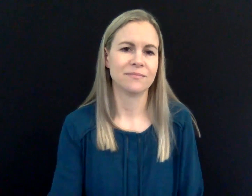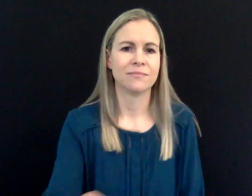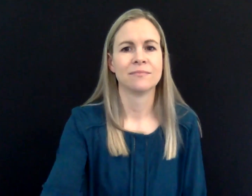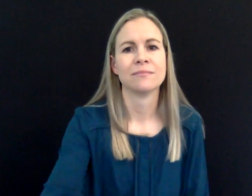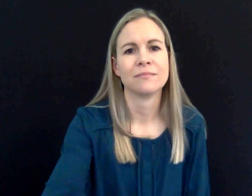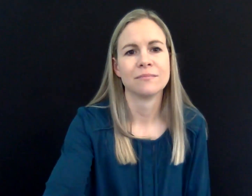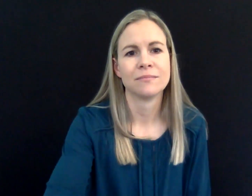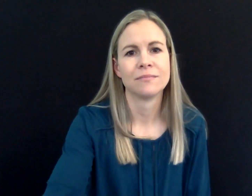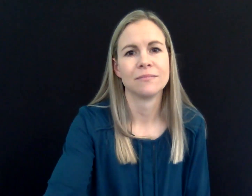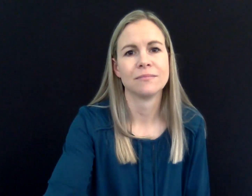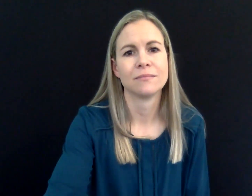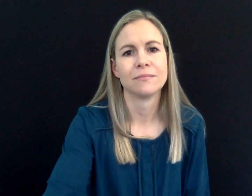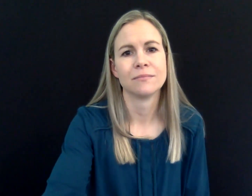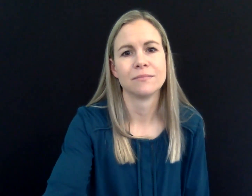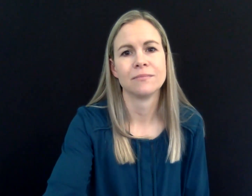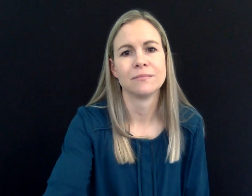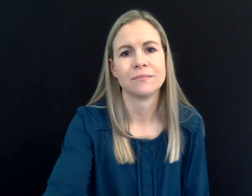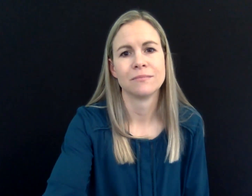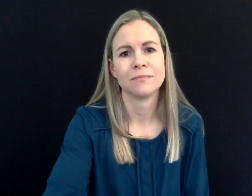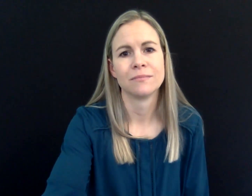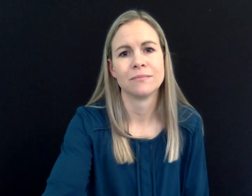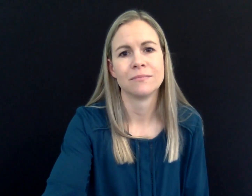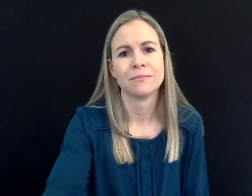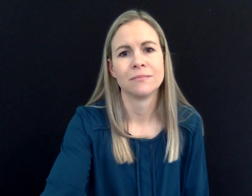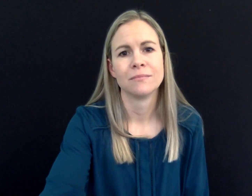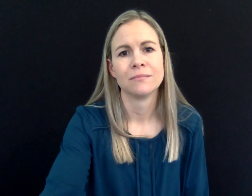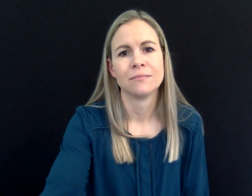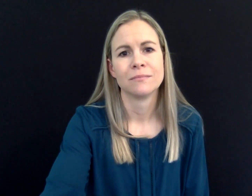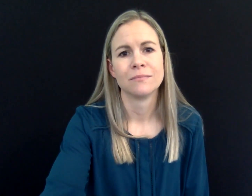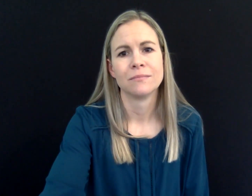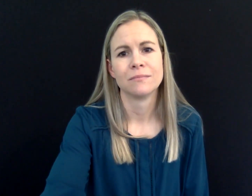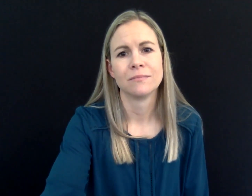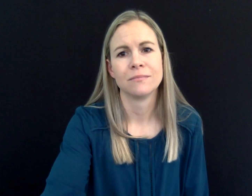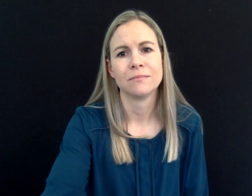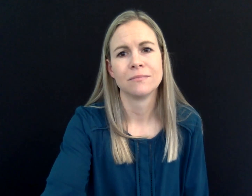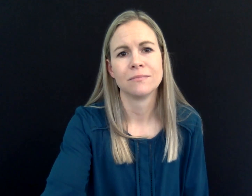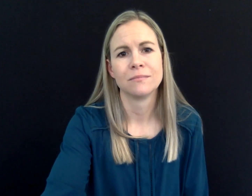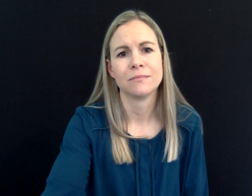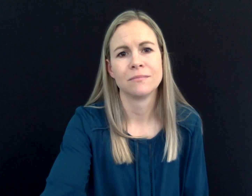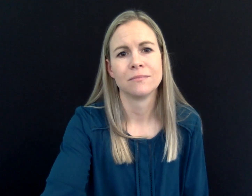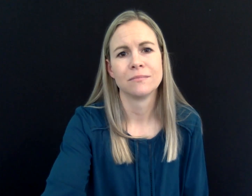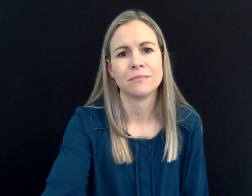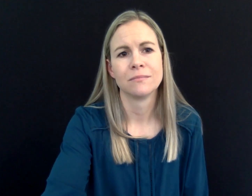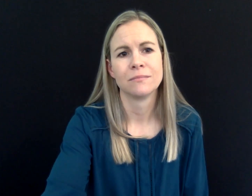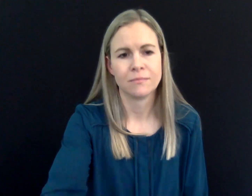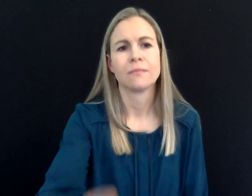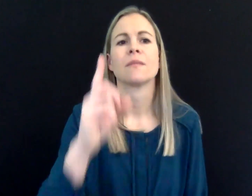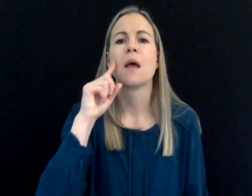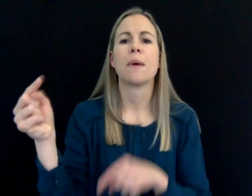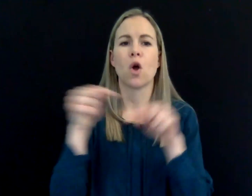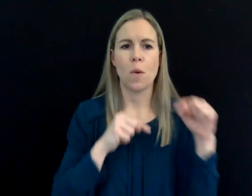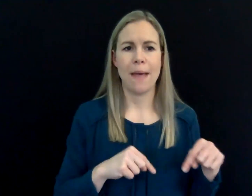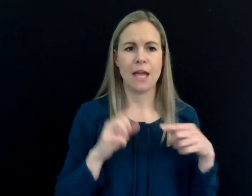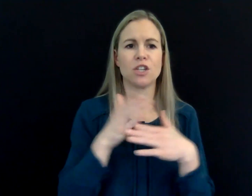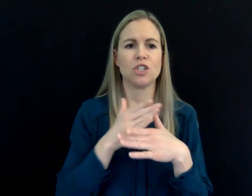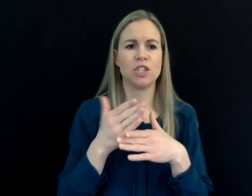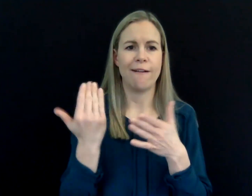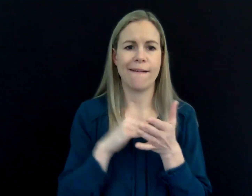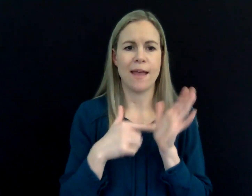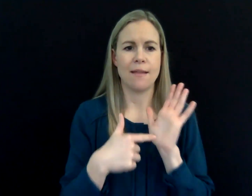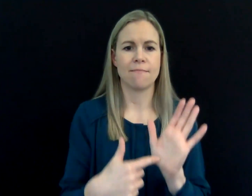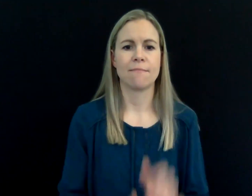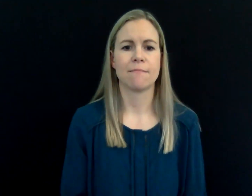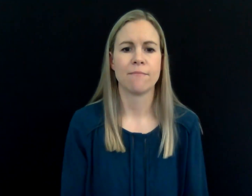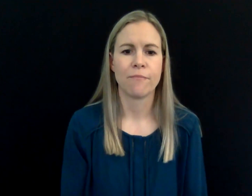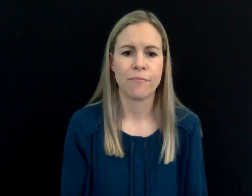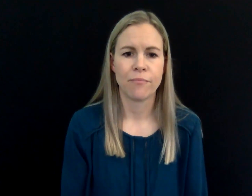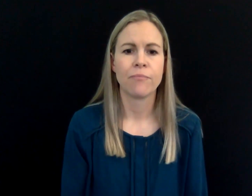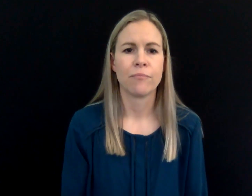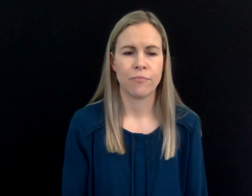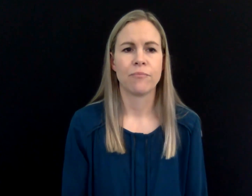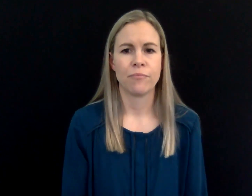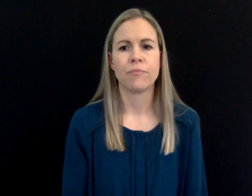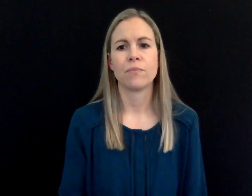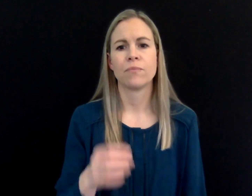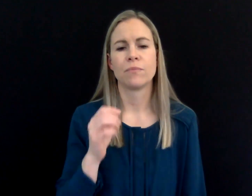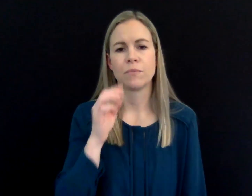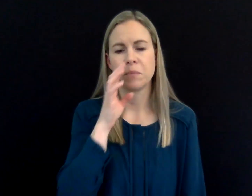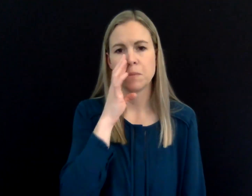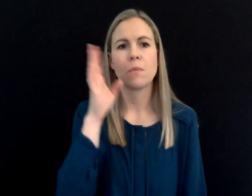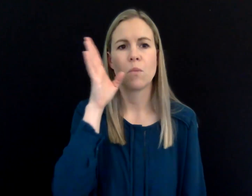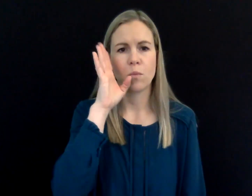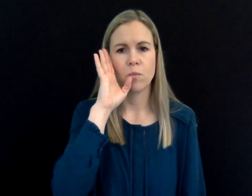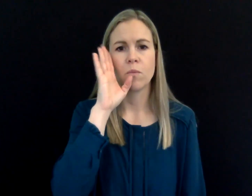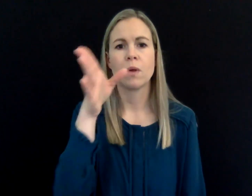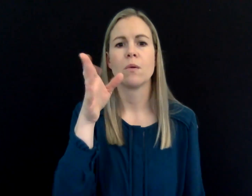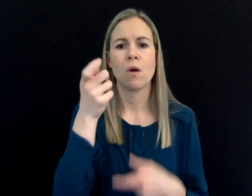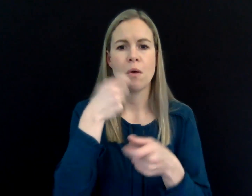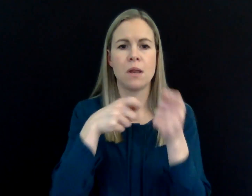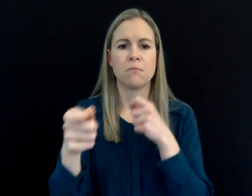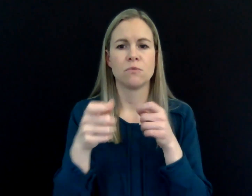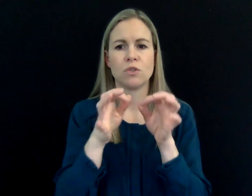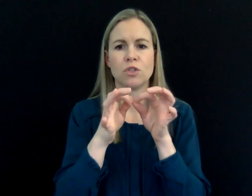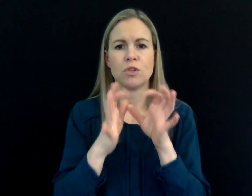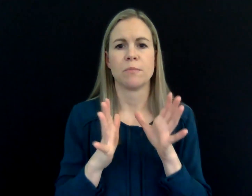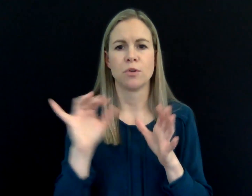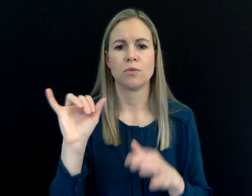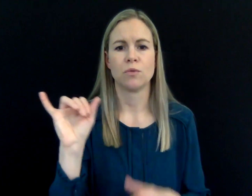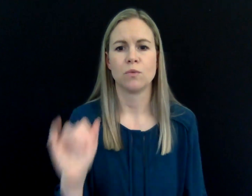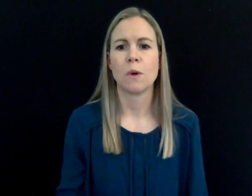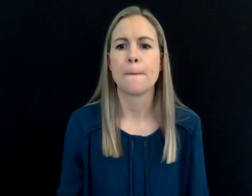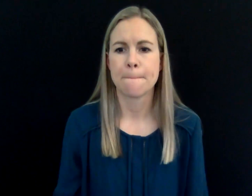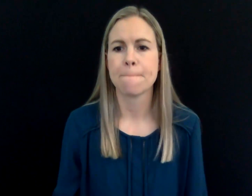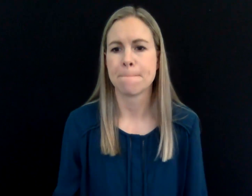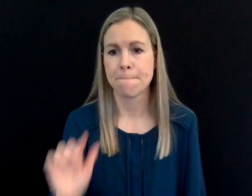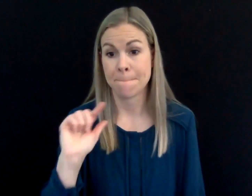So, let me go back and I'm gonna do another share.